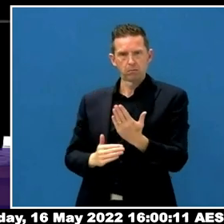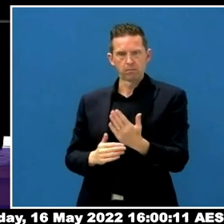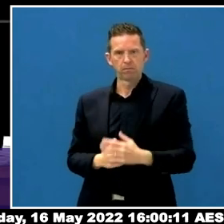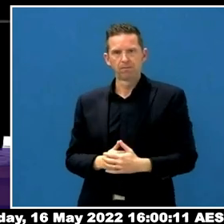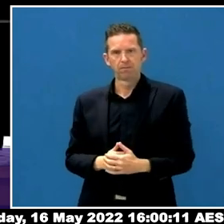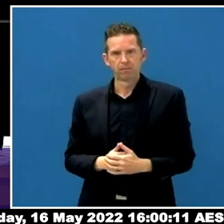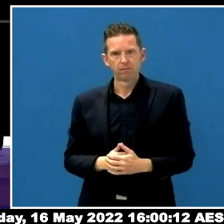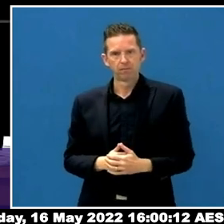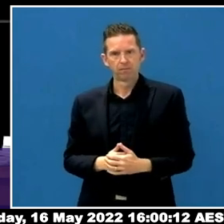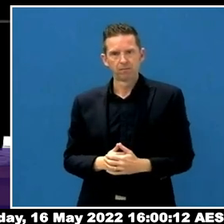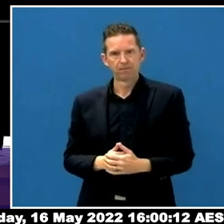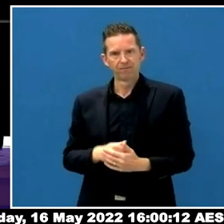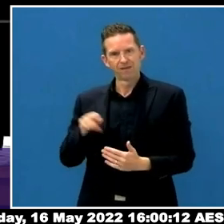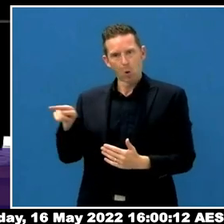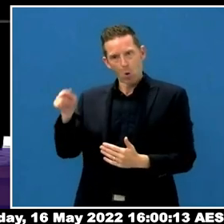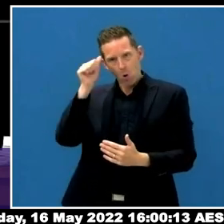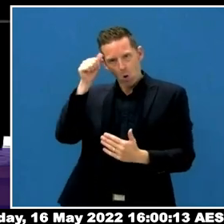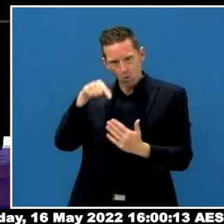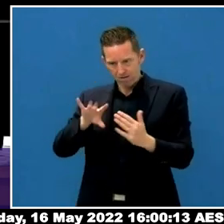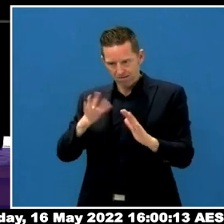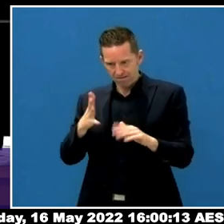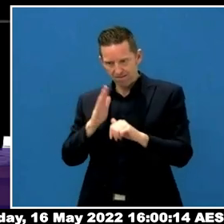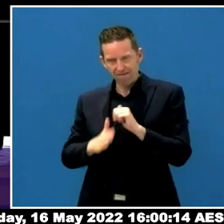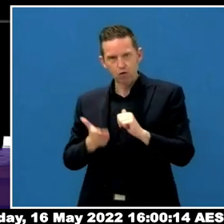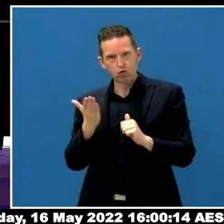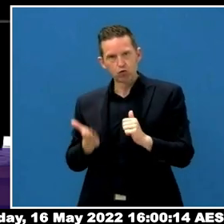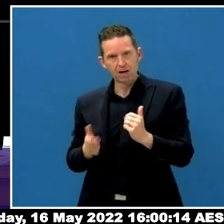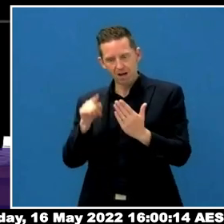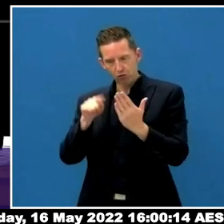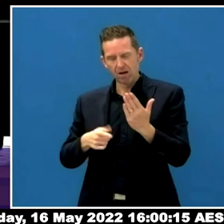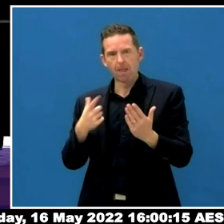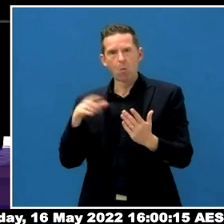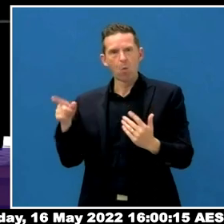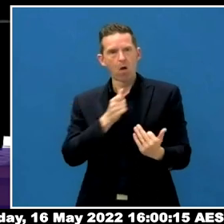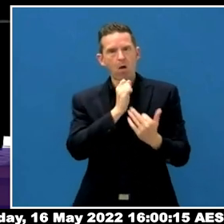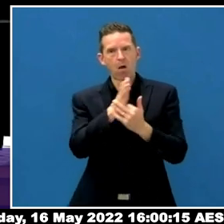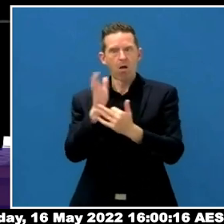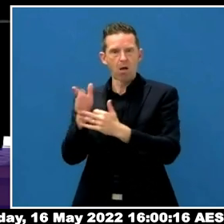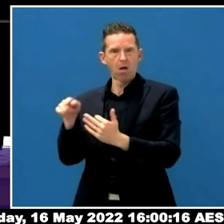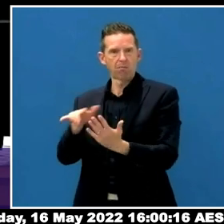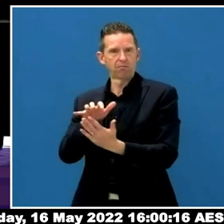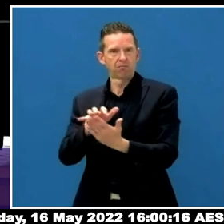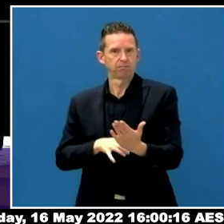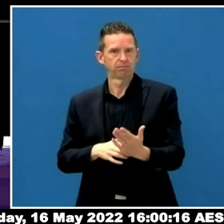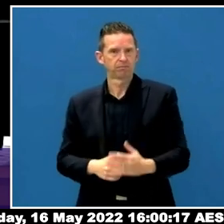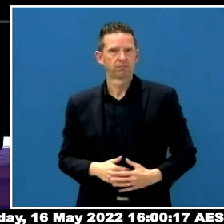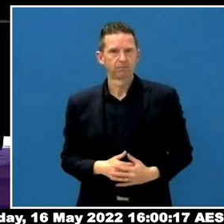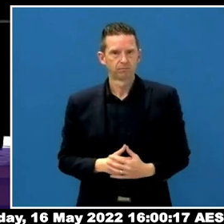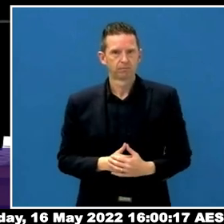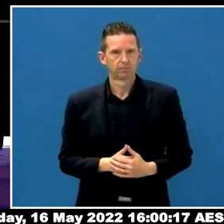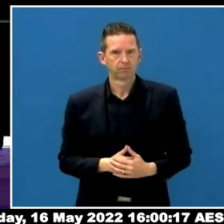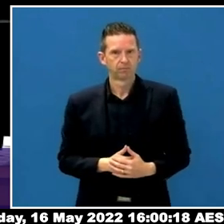So she was issuing everybody with a statement. And I should say that it's to March 2021 so this is final -